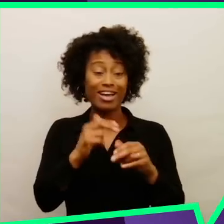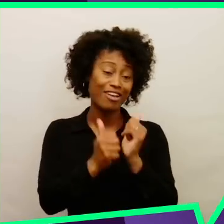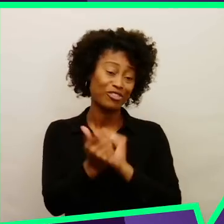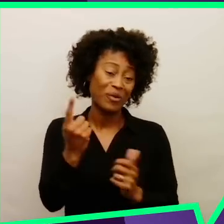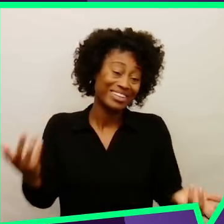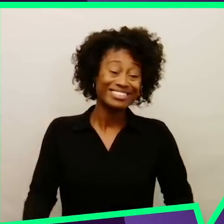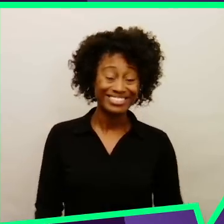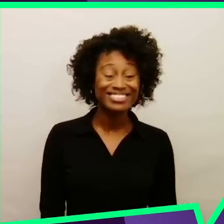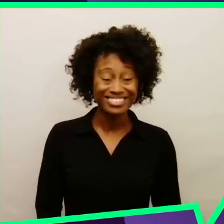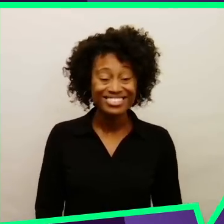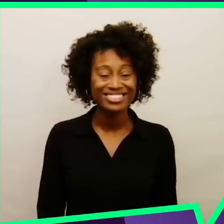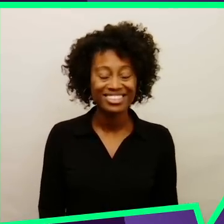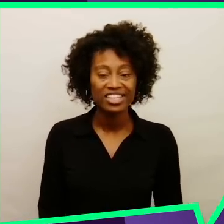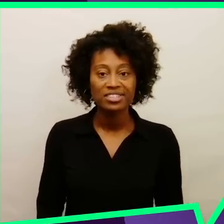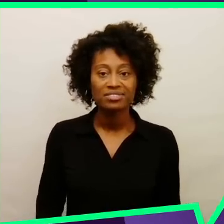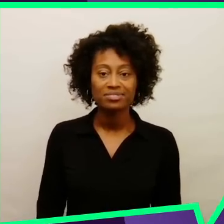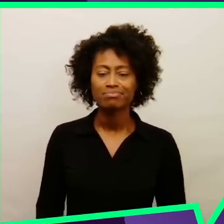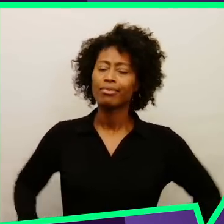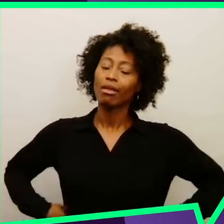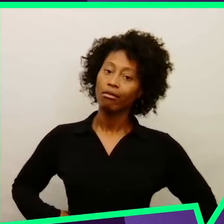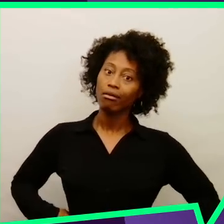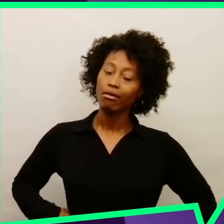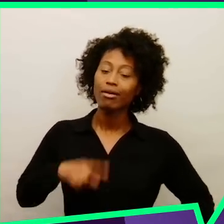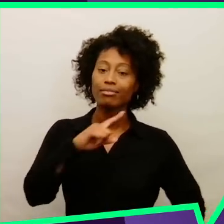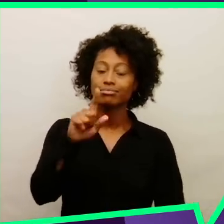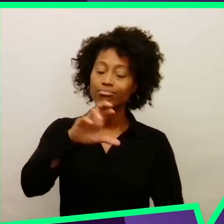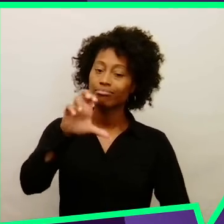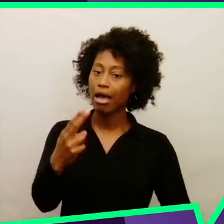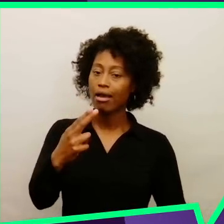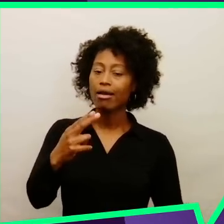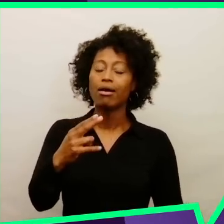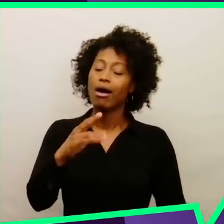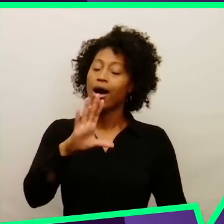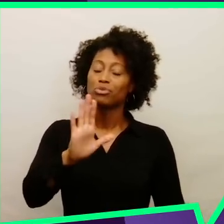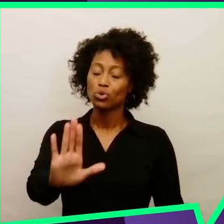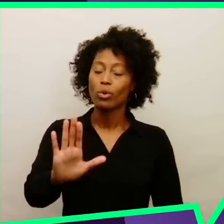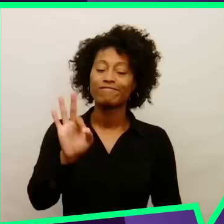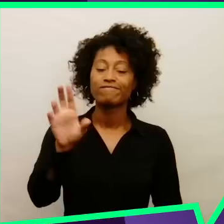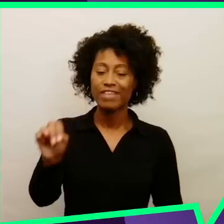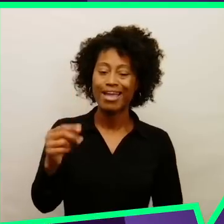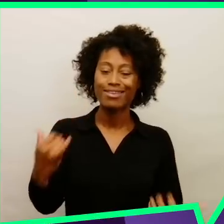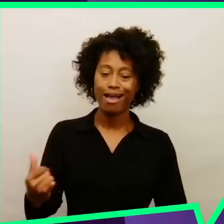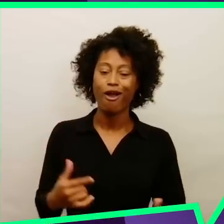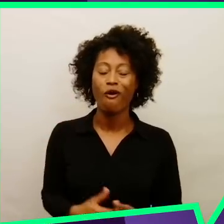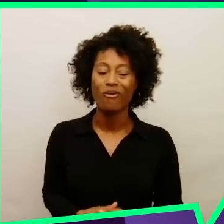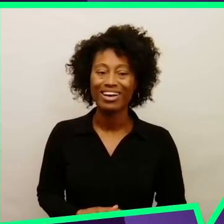See what a cool-- look at you, Zach, I'm a fan of you. OK, great. You guys have a great time.